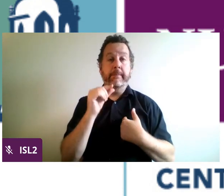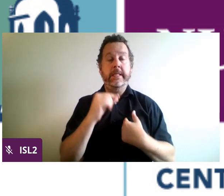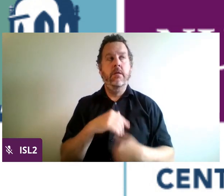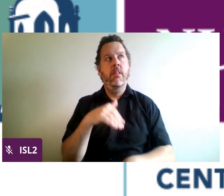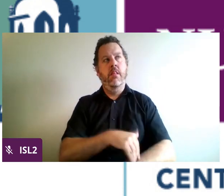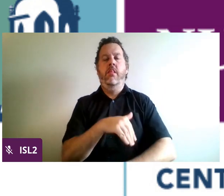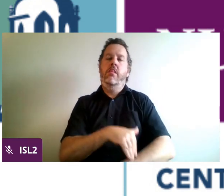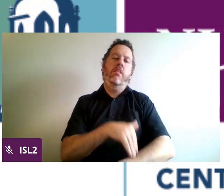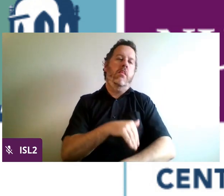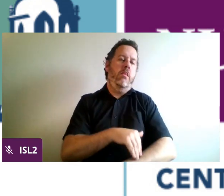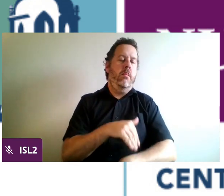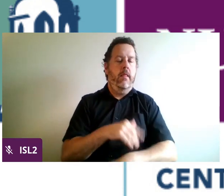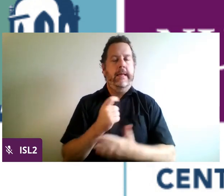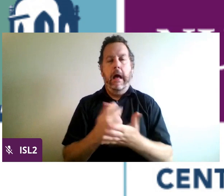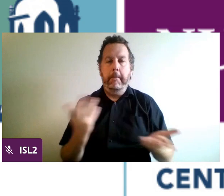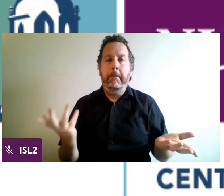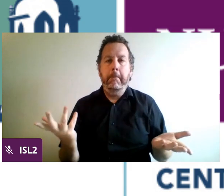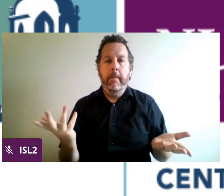and being unable to go places I want to go,